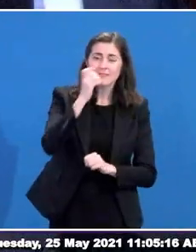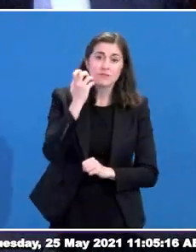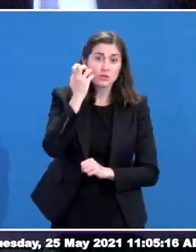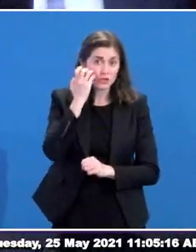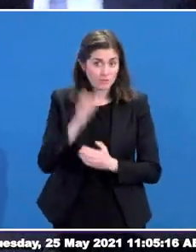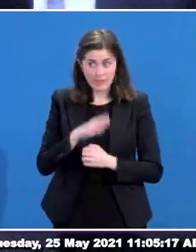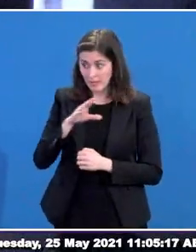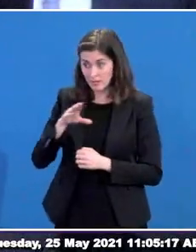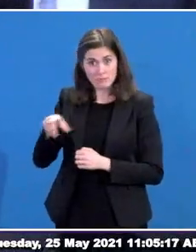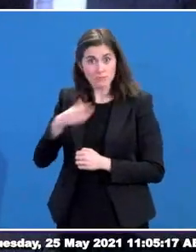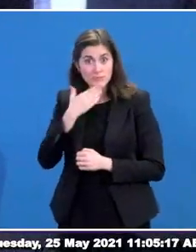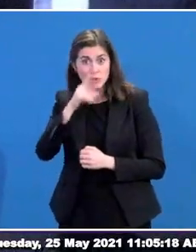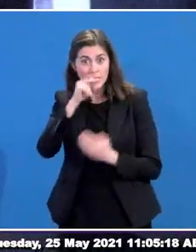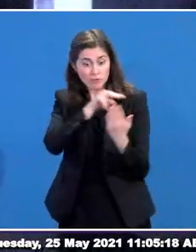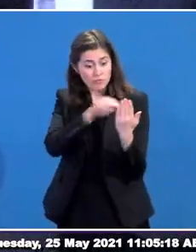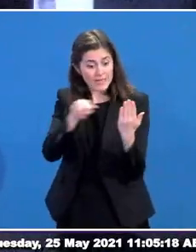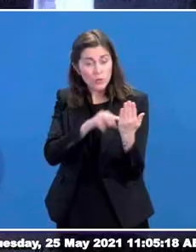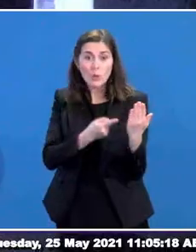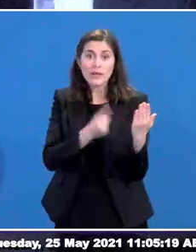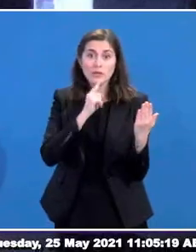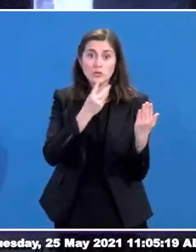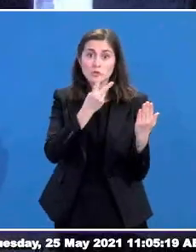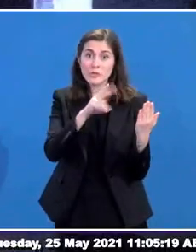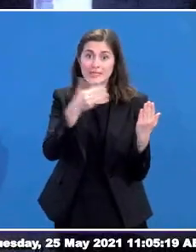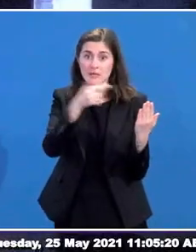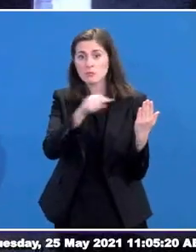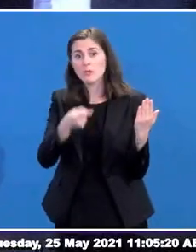So, do you want to read paragraphs 129 to 131? Yap.